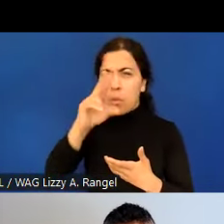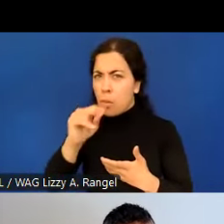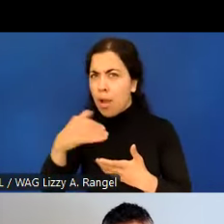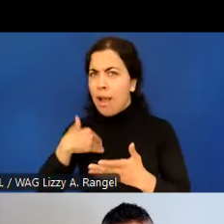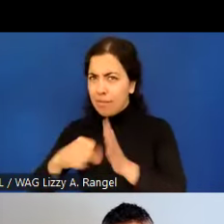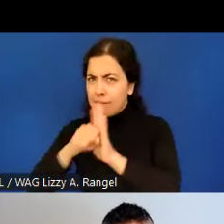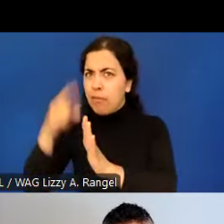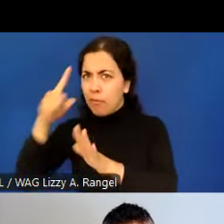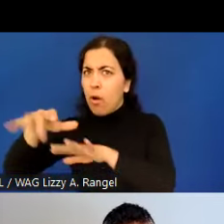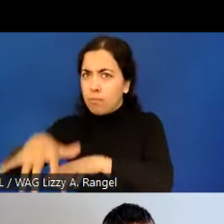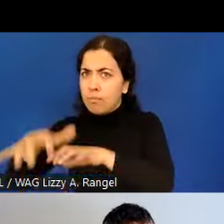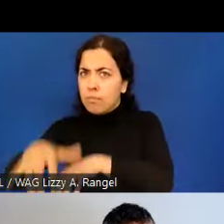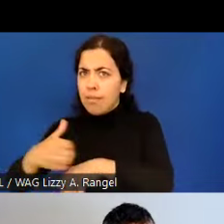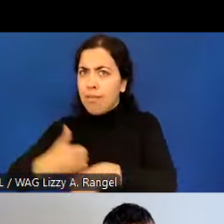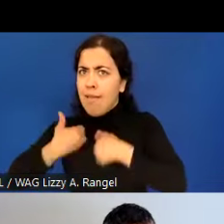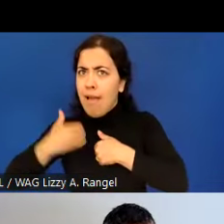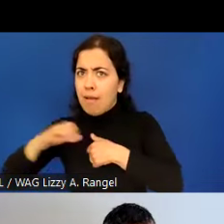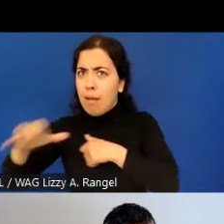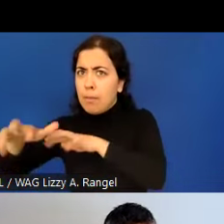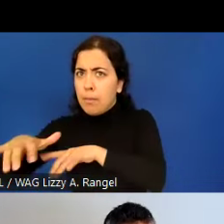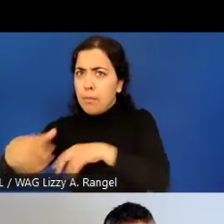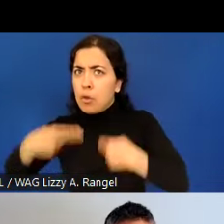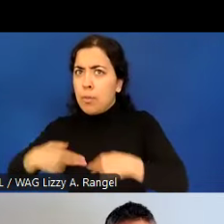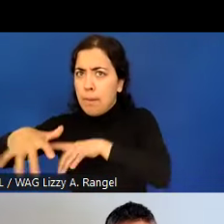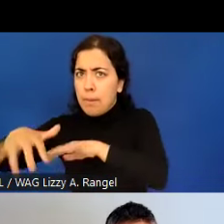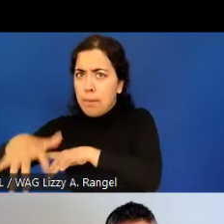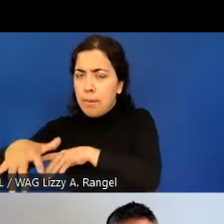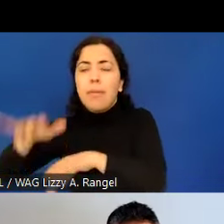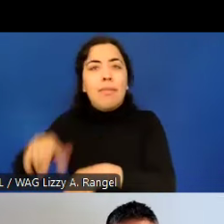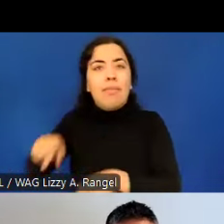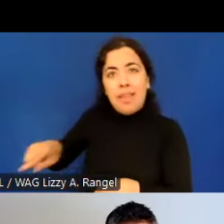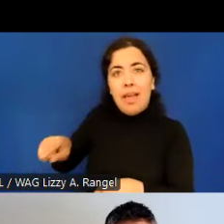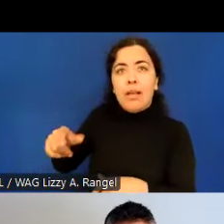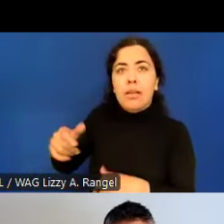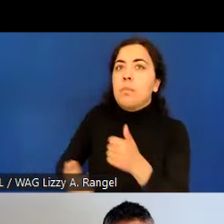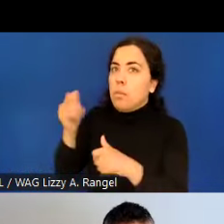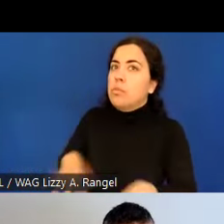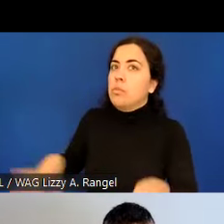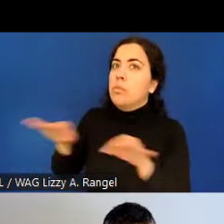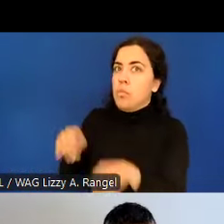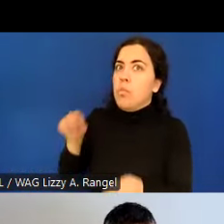Realtime human written captions is arguably the most important accessibility feature for